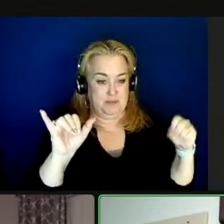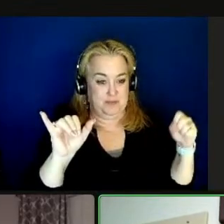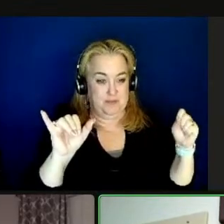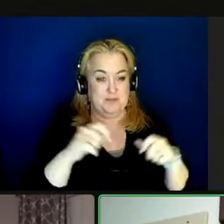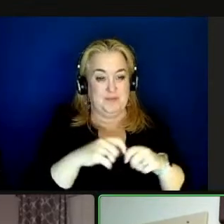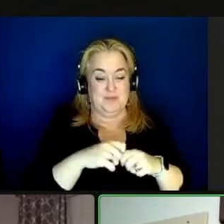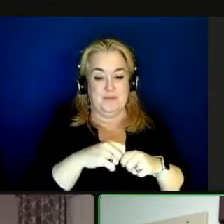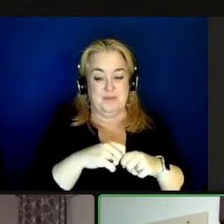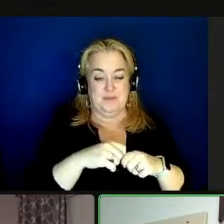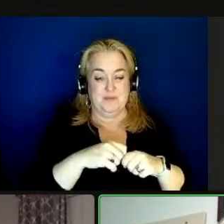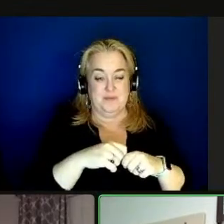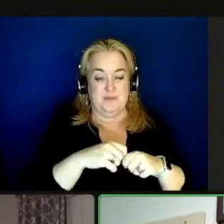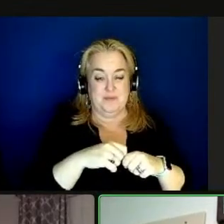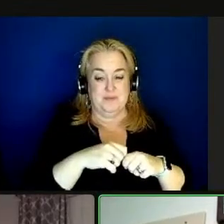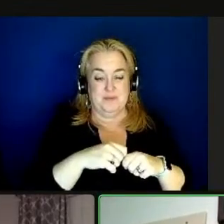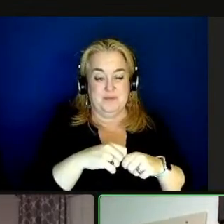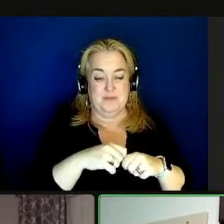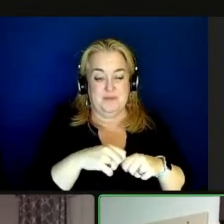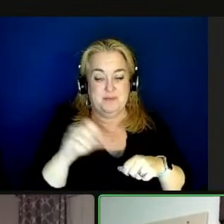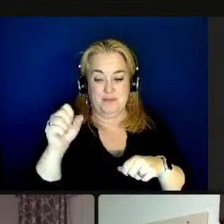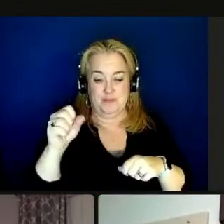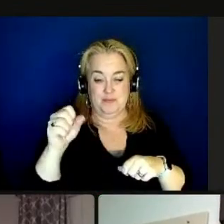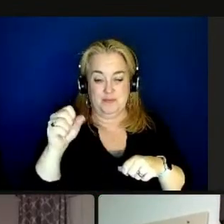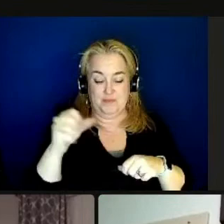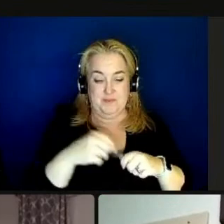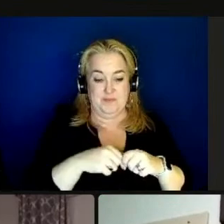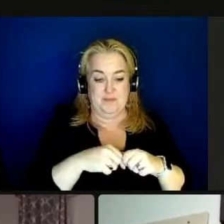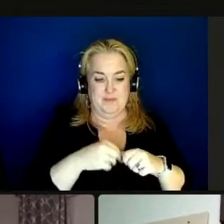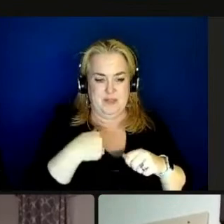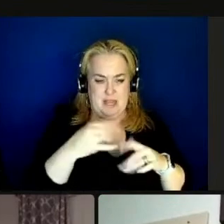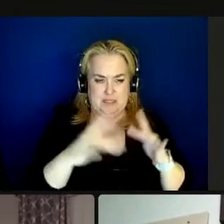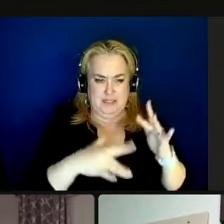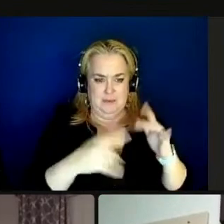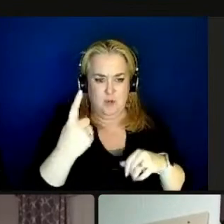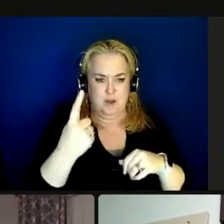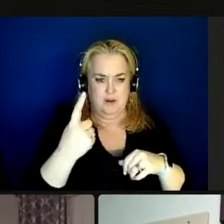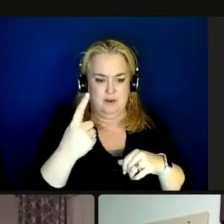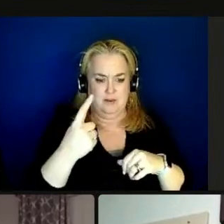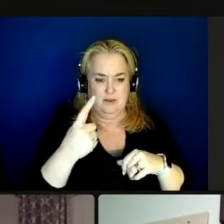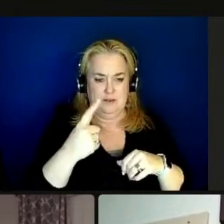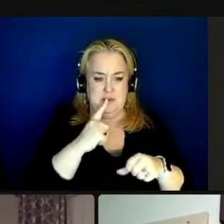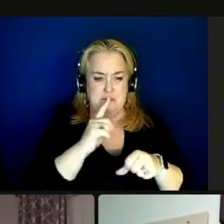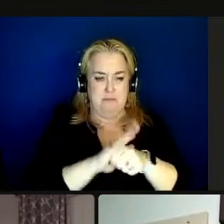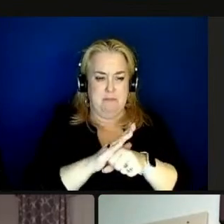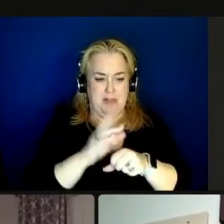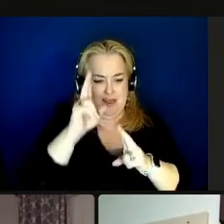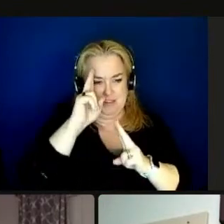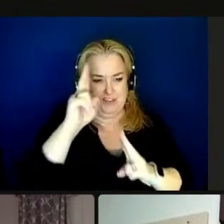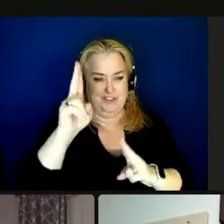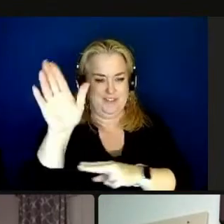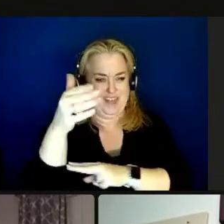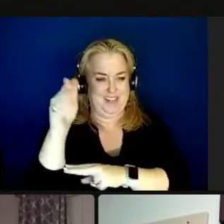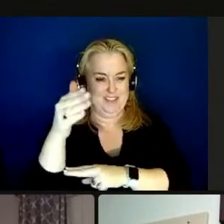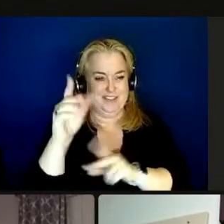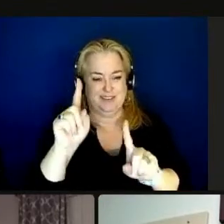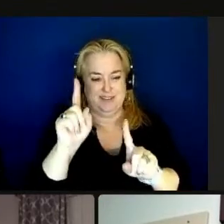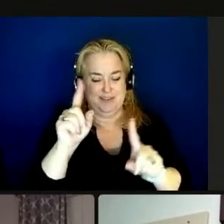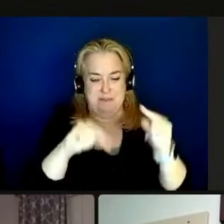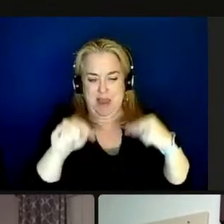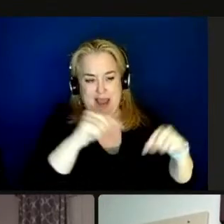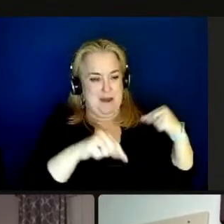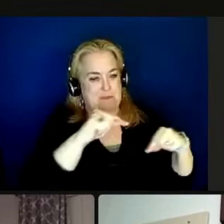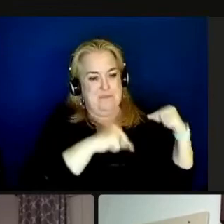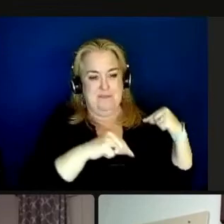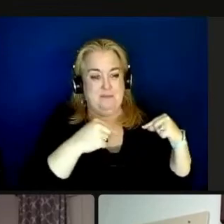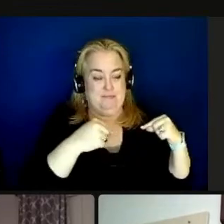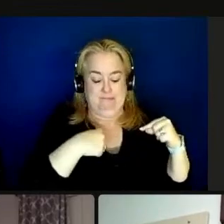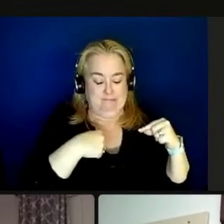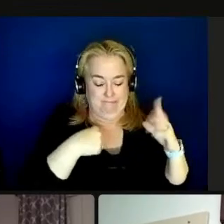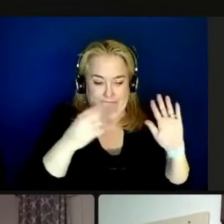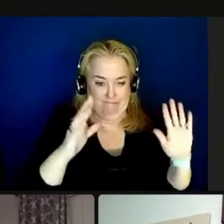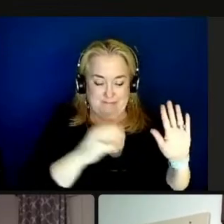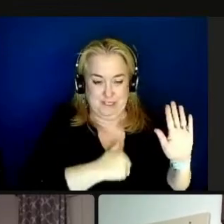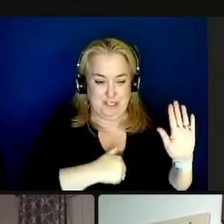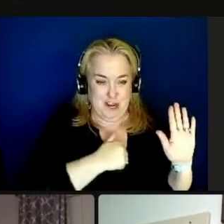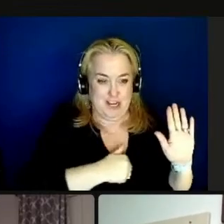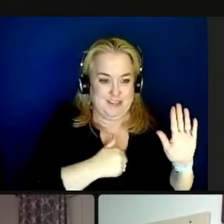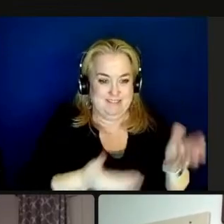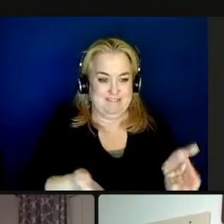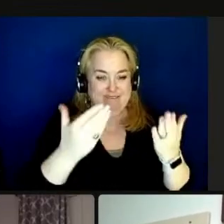WHITE AND I COUNCILOR NORDIC